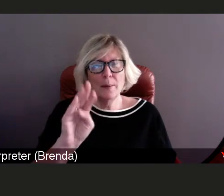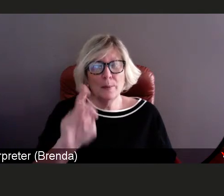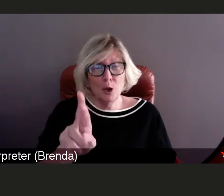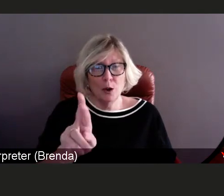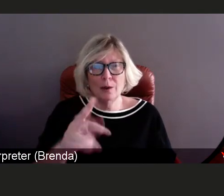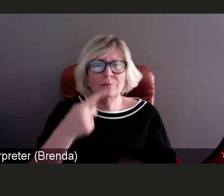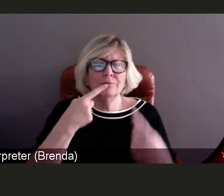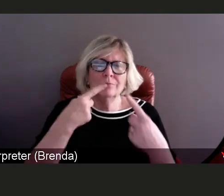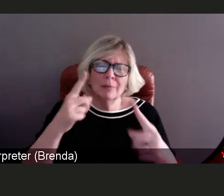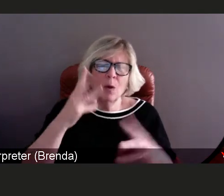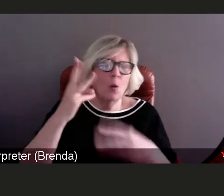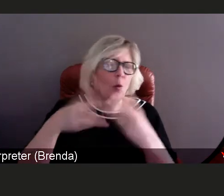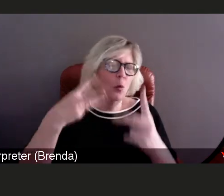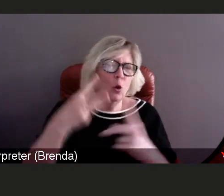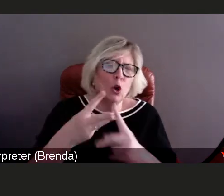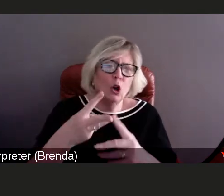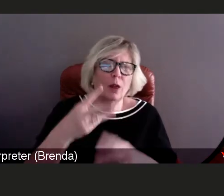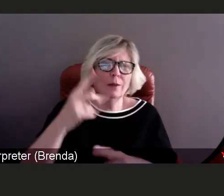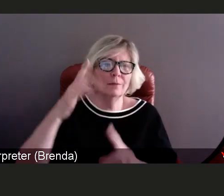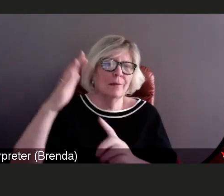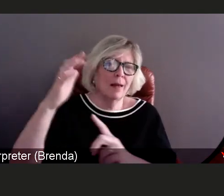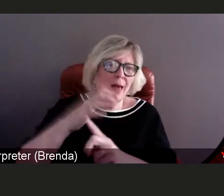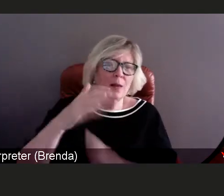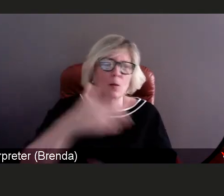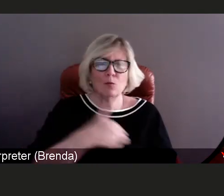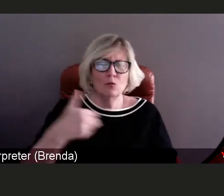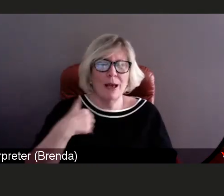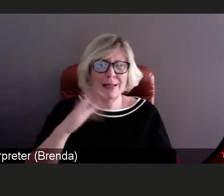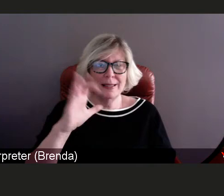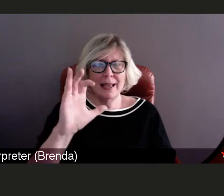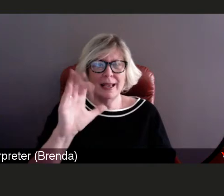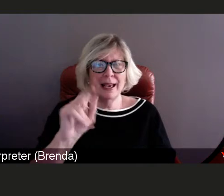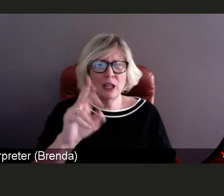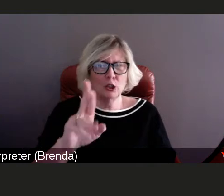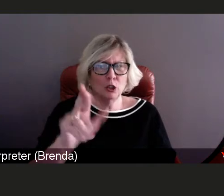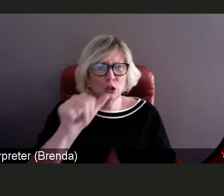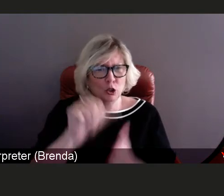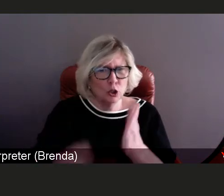world-class Breast Cancer Surgeon down here